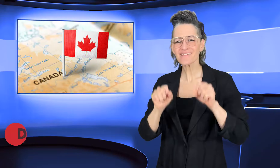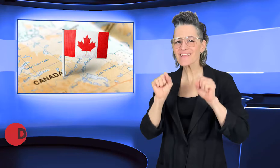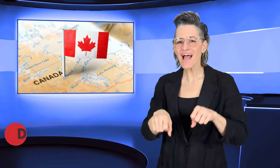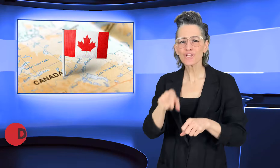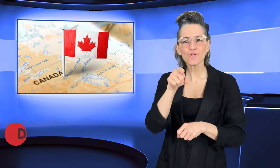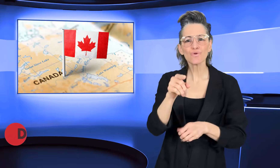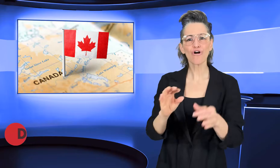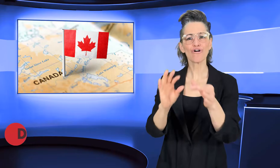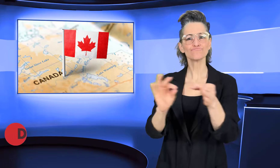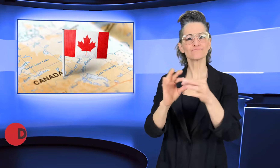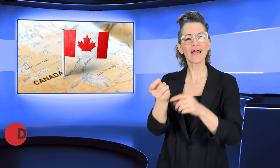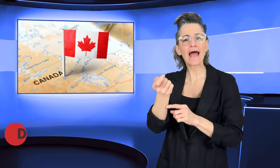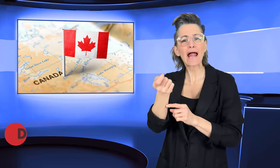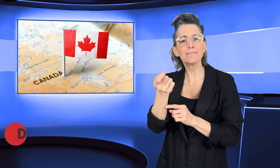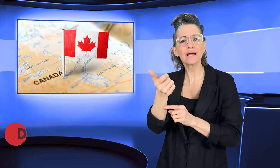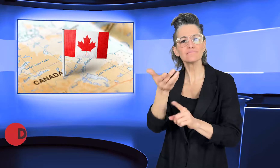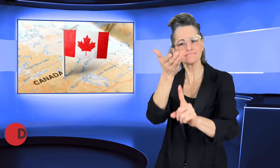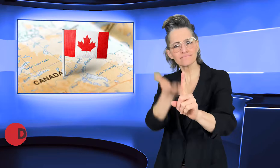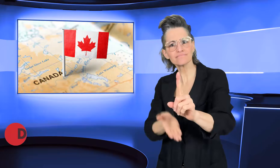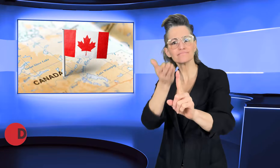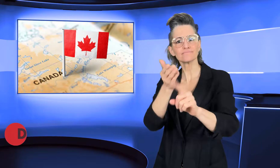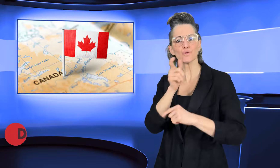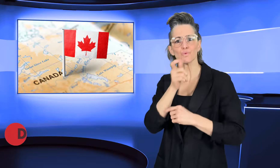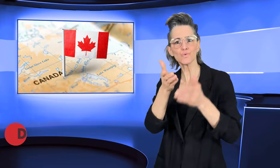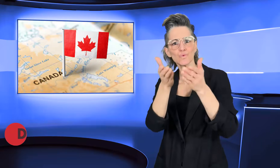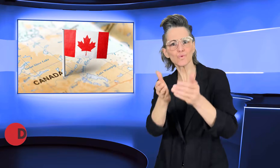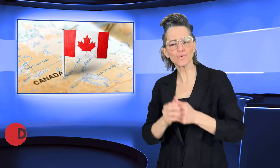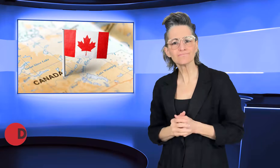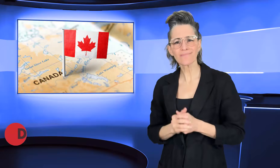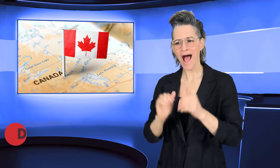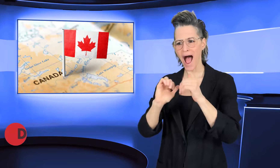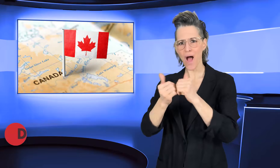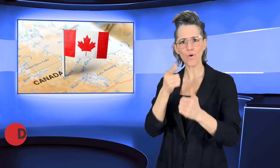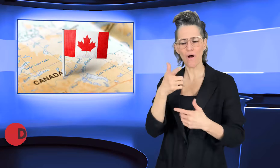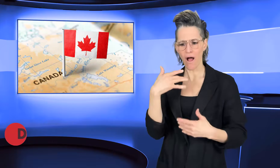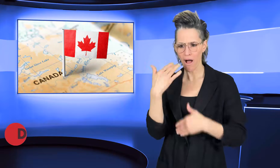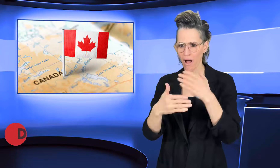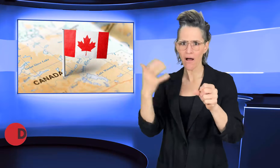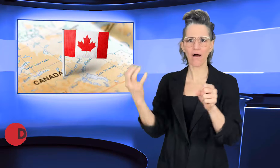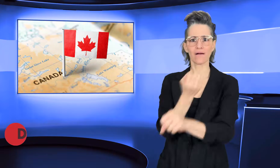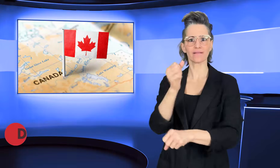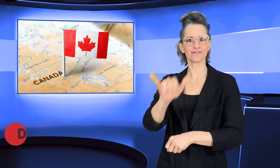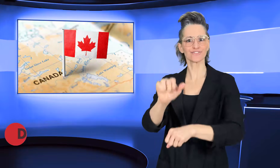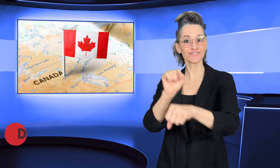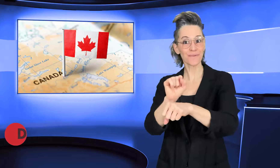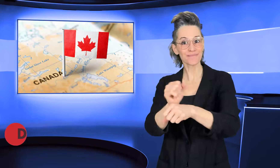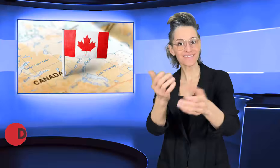Could you tell us a bit about yourself and what led you to this position?